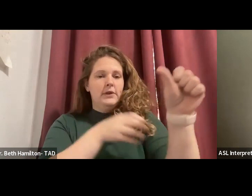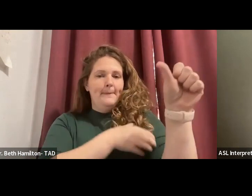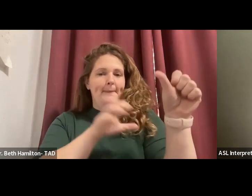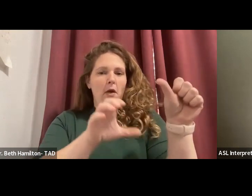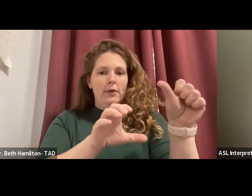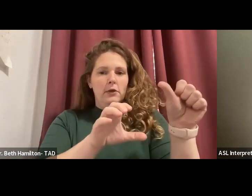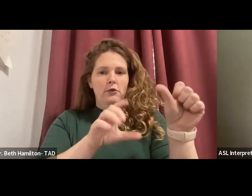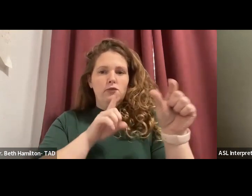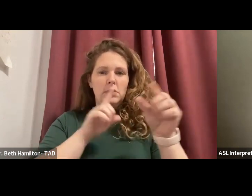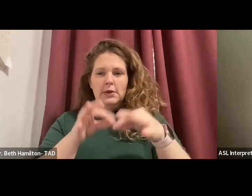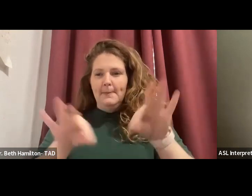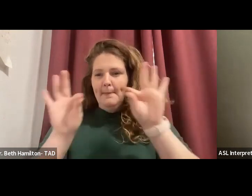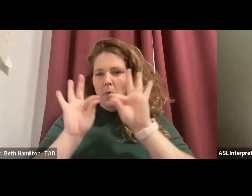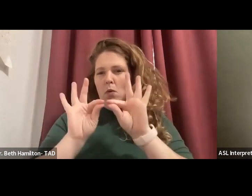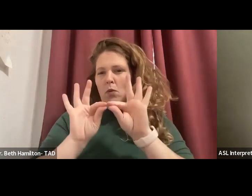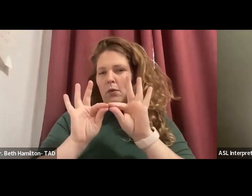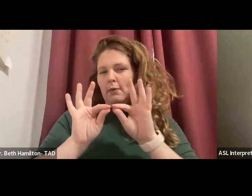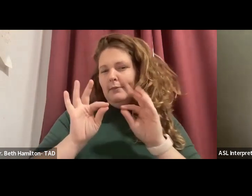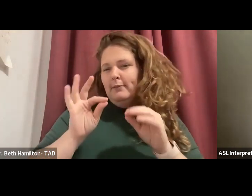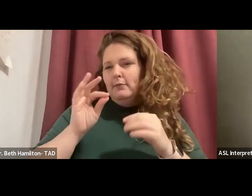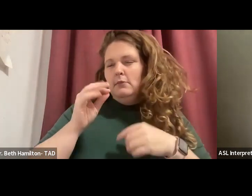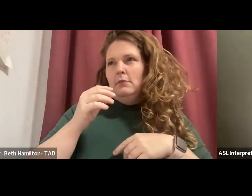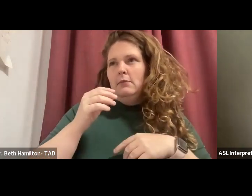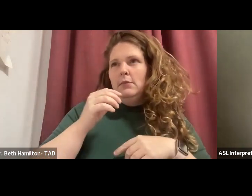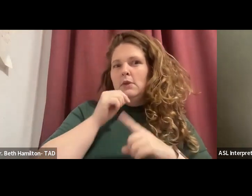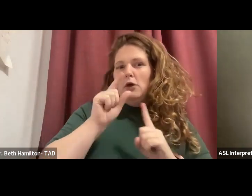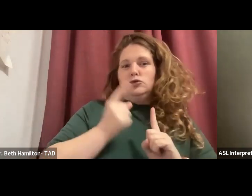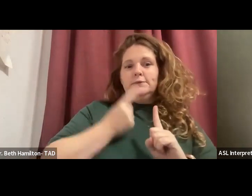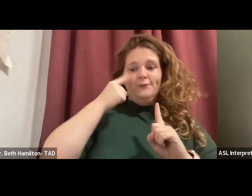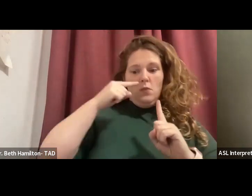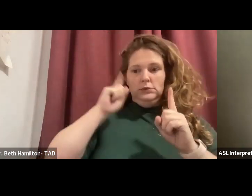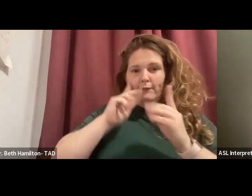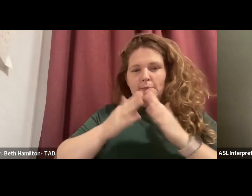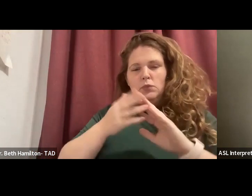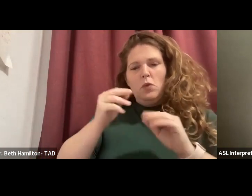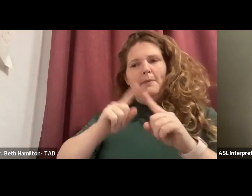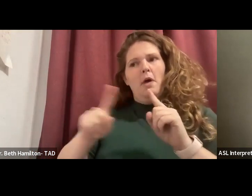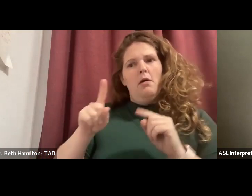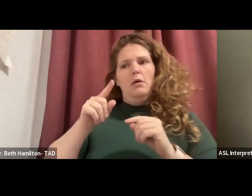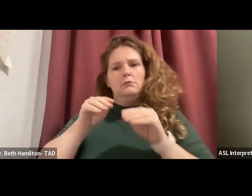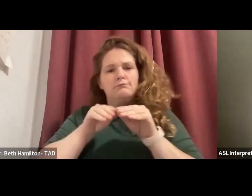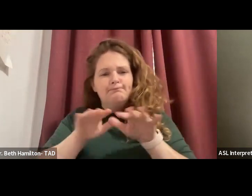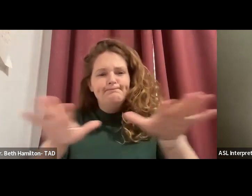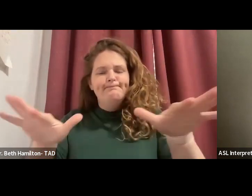liaison for NAD for I think since